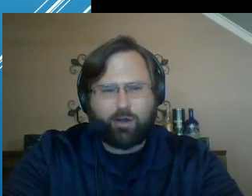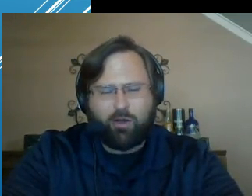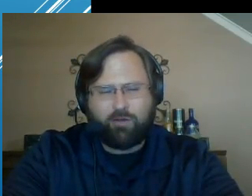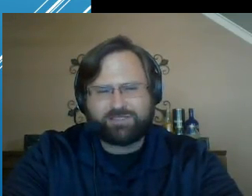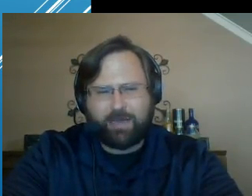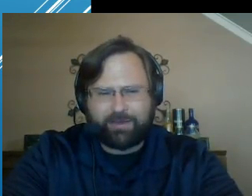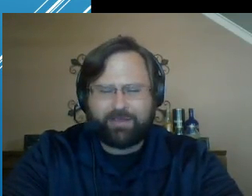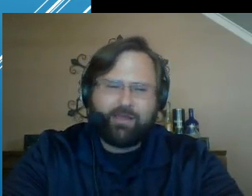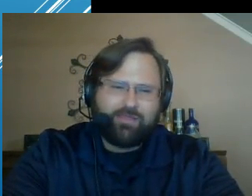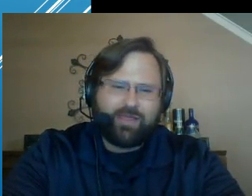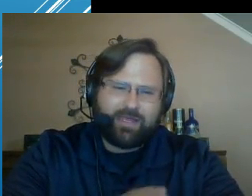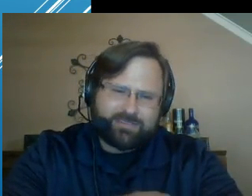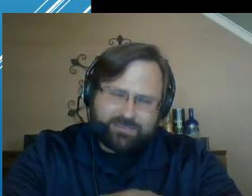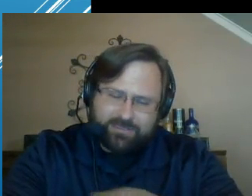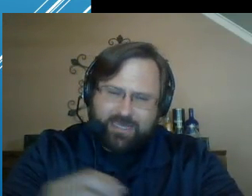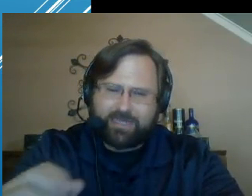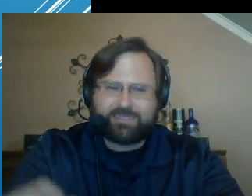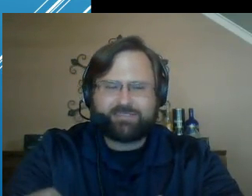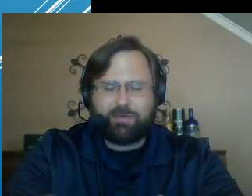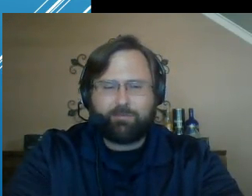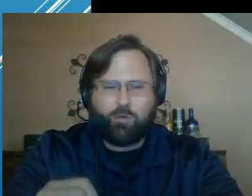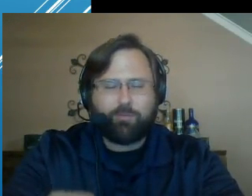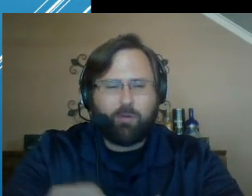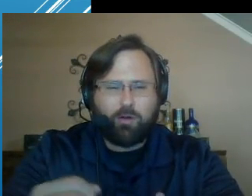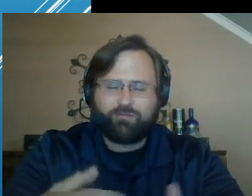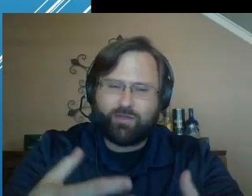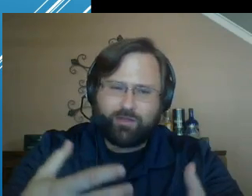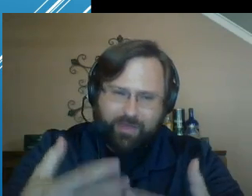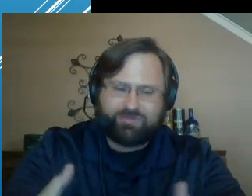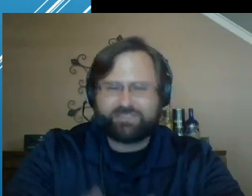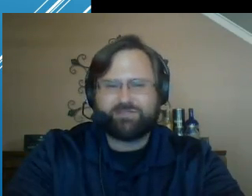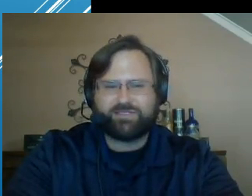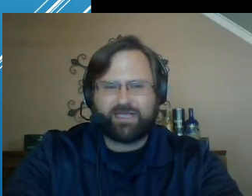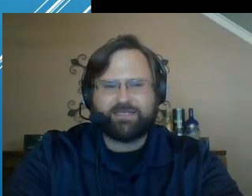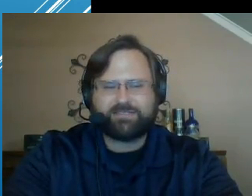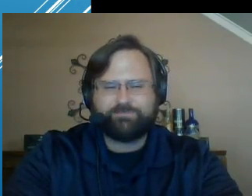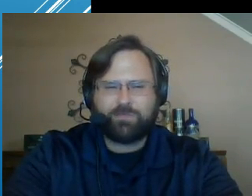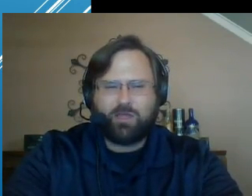off as a topic then it's taken as to be more part of the emphasis of the sentence